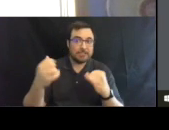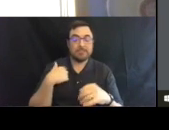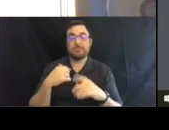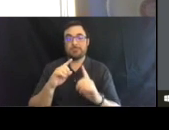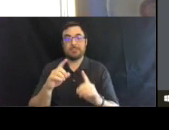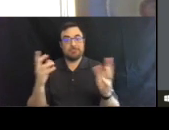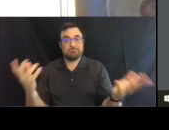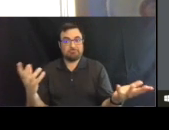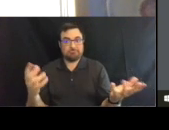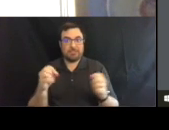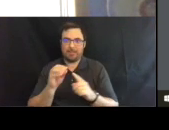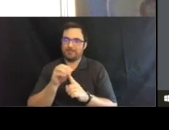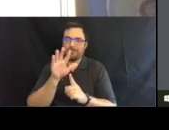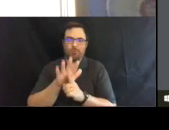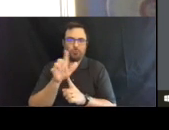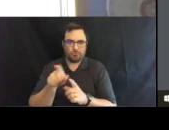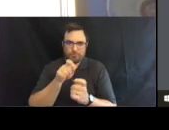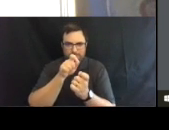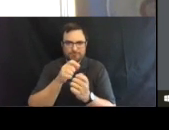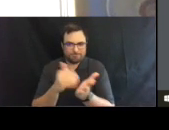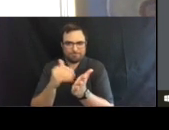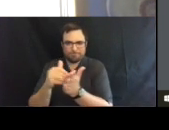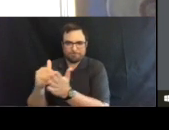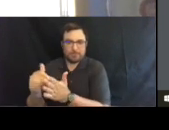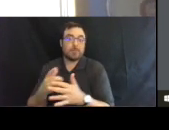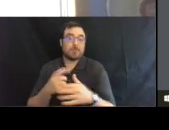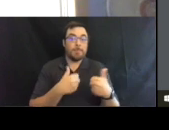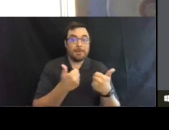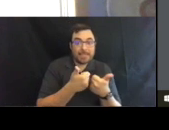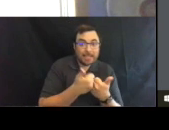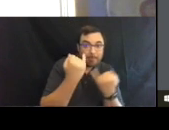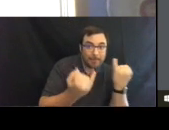with that sound some routines some games and toys some books